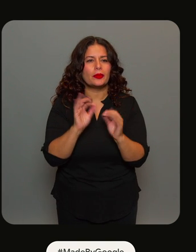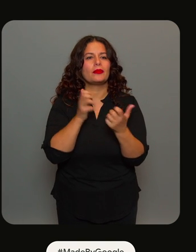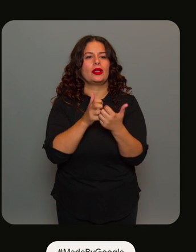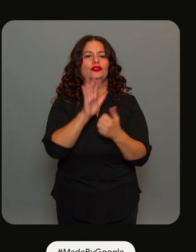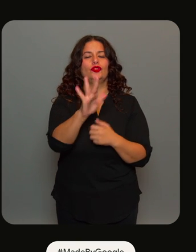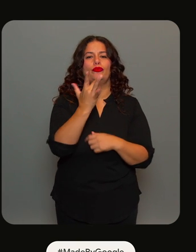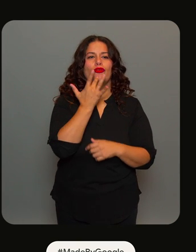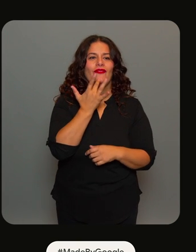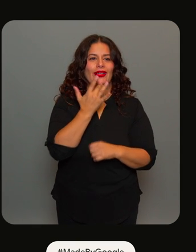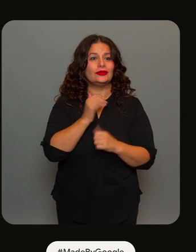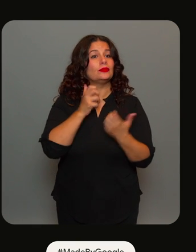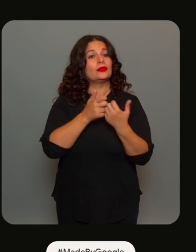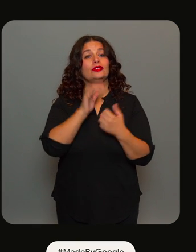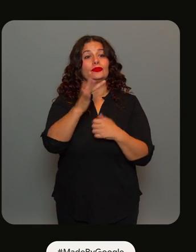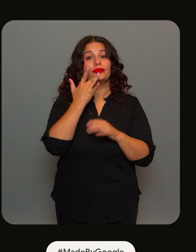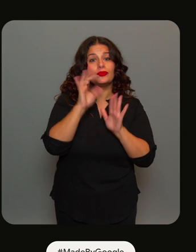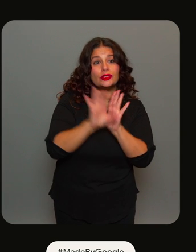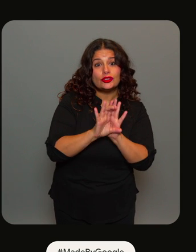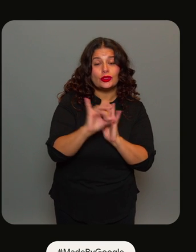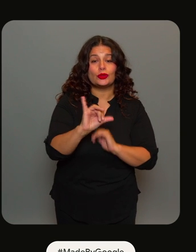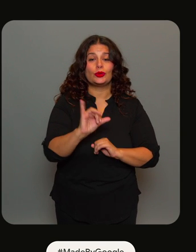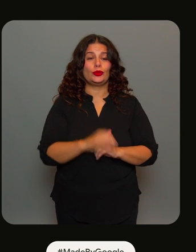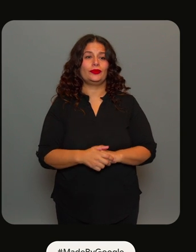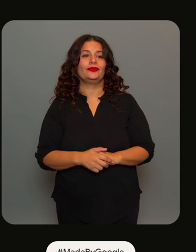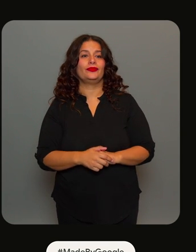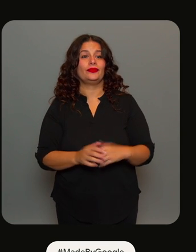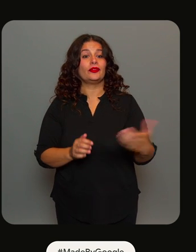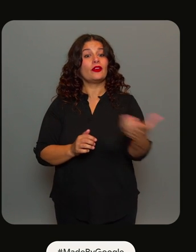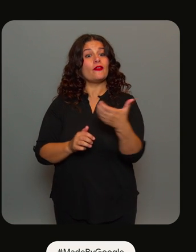And just as our Pixel phones have always been the best and